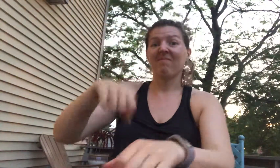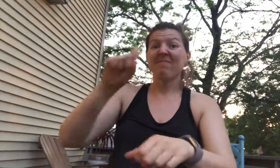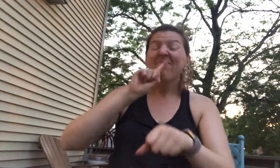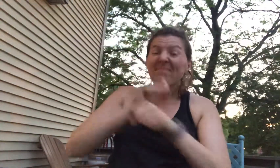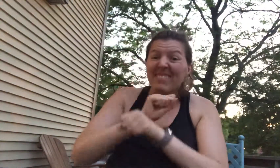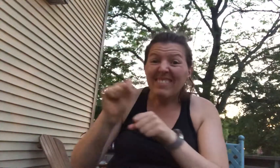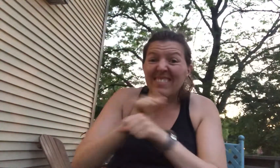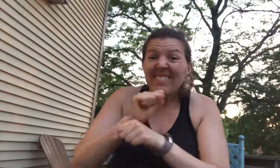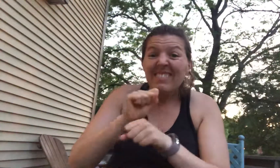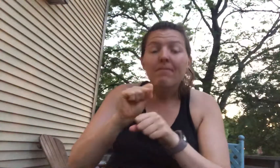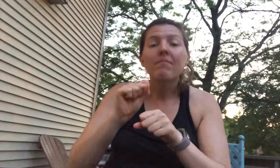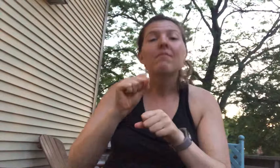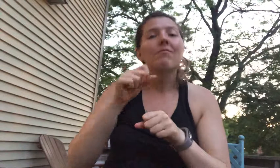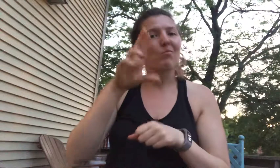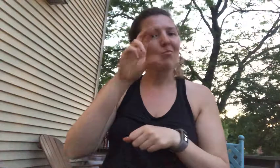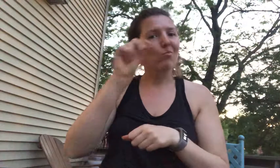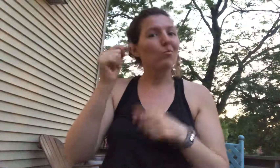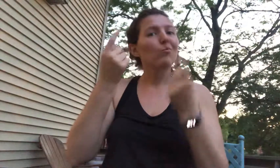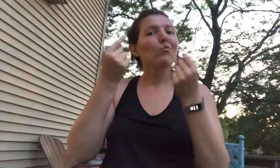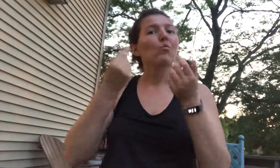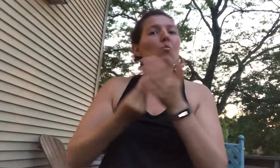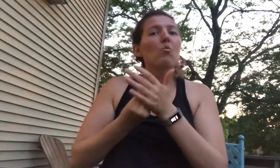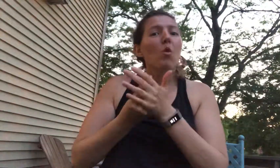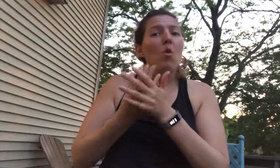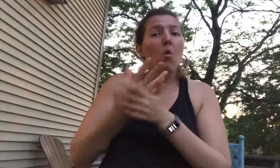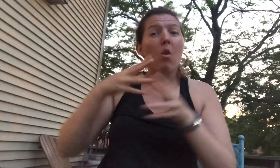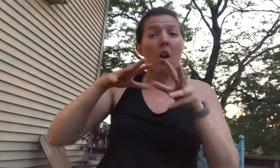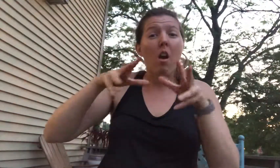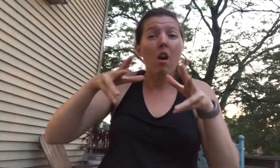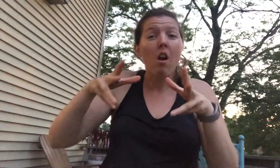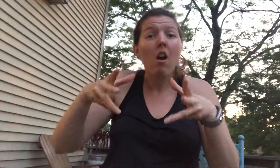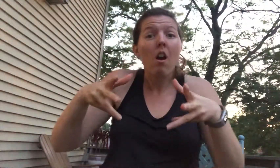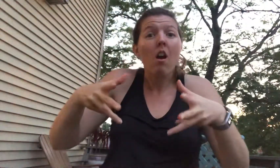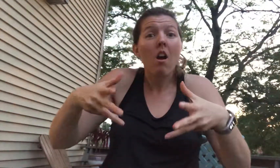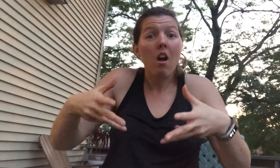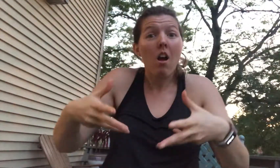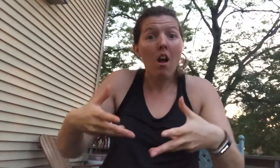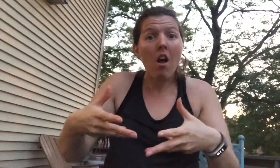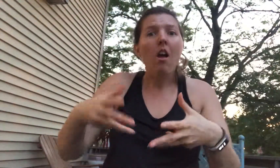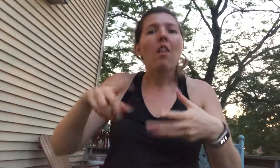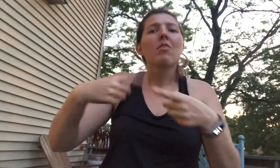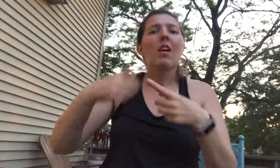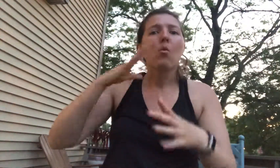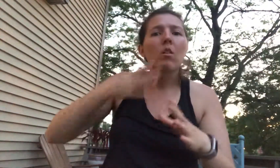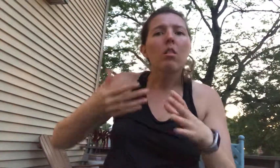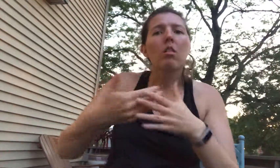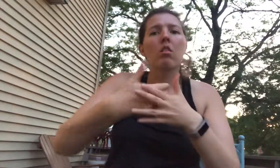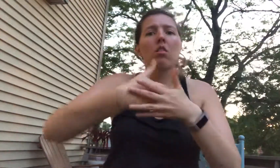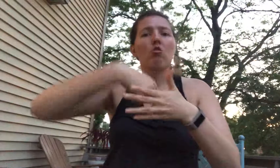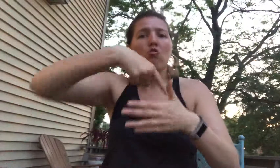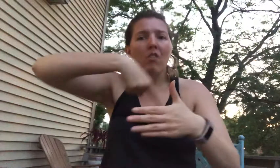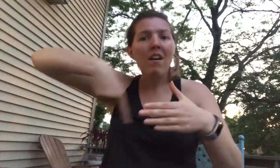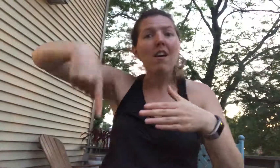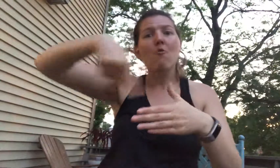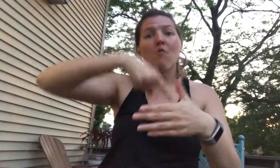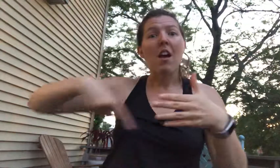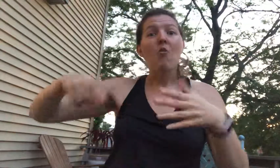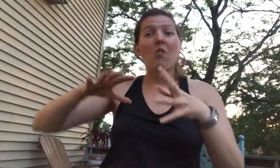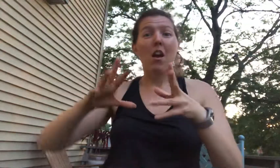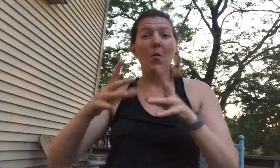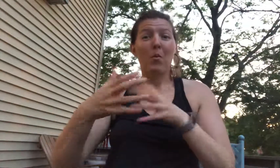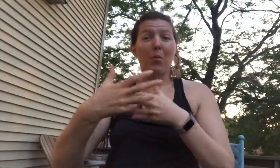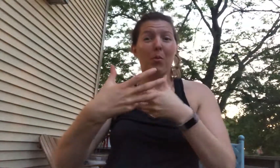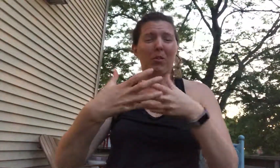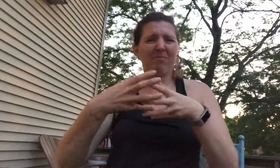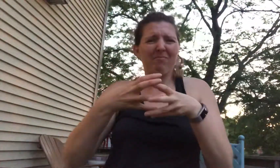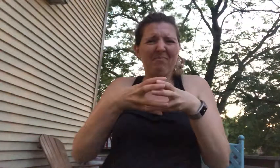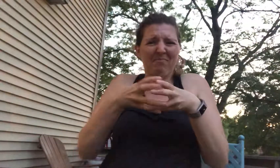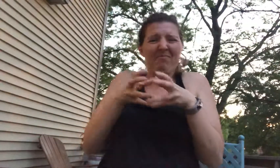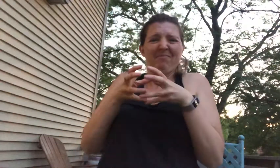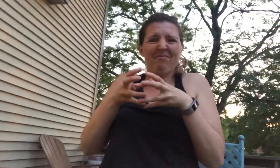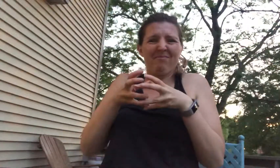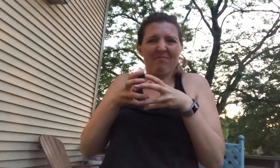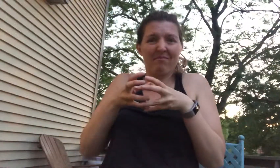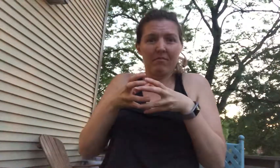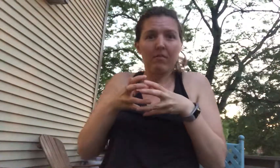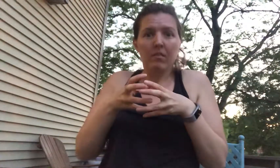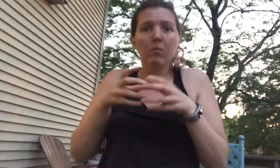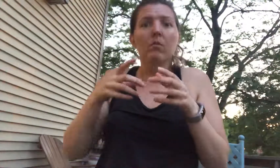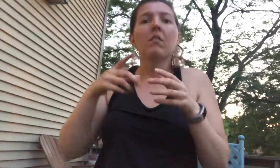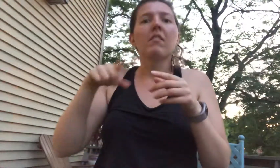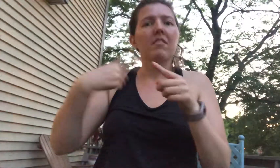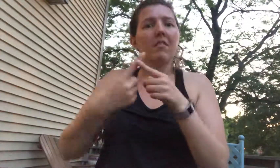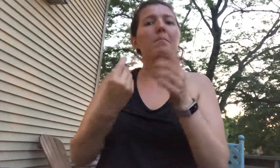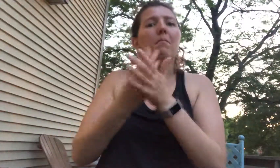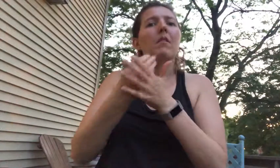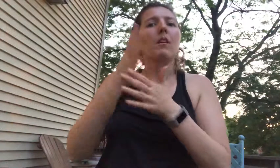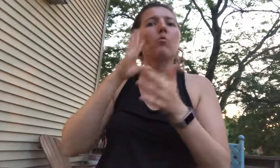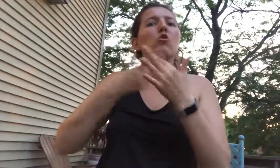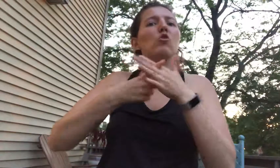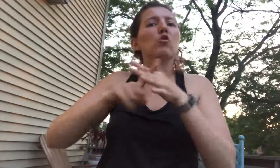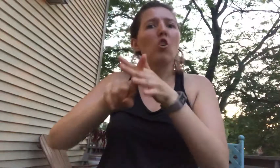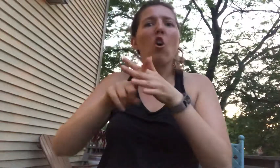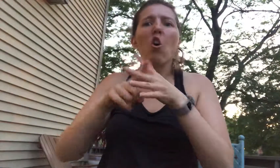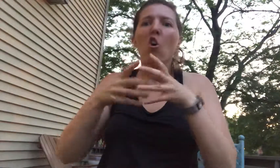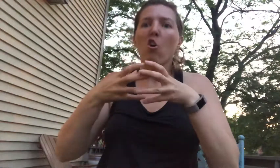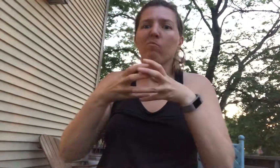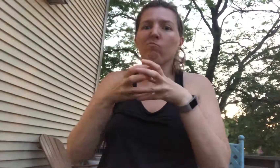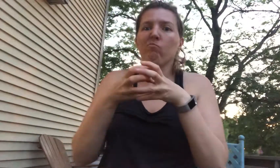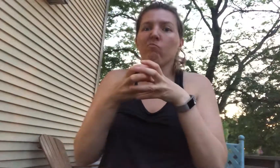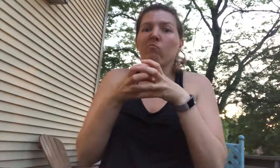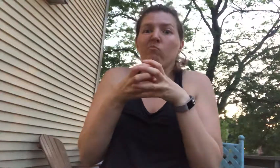The roots inside the pot will continue to grow and grow and encircling the pot until it becomes too full.